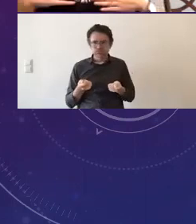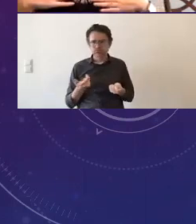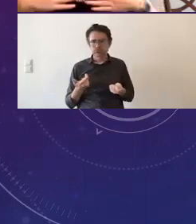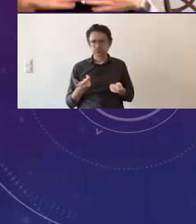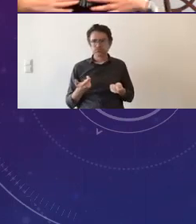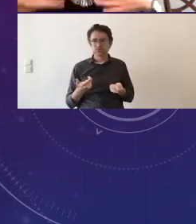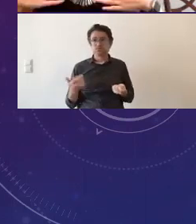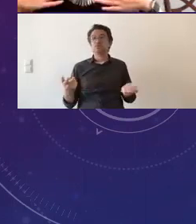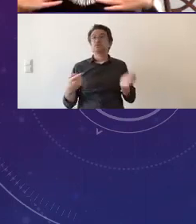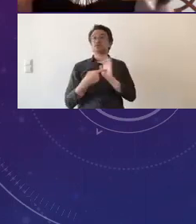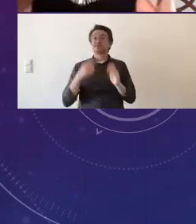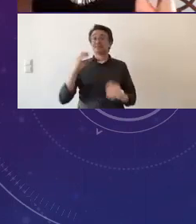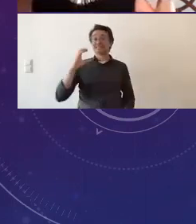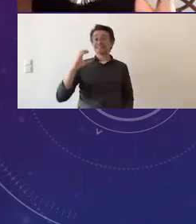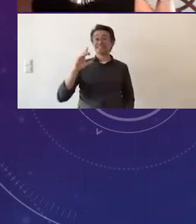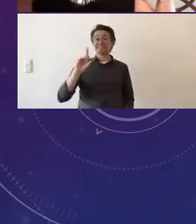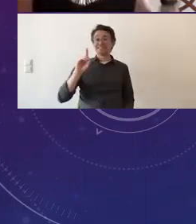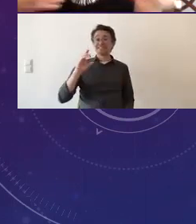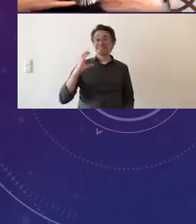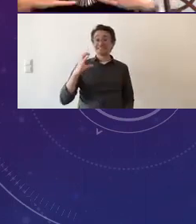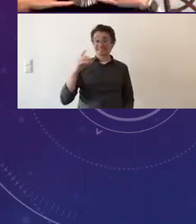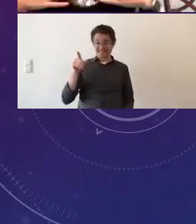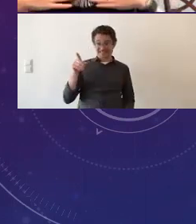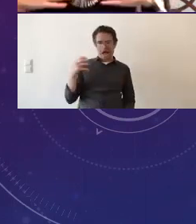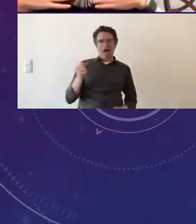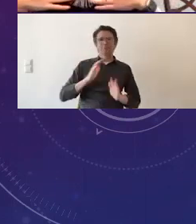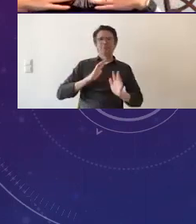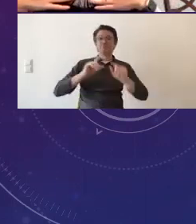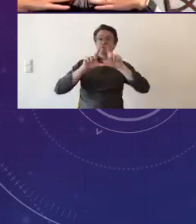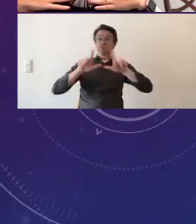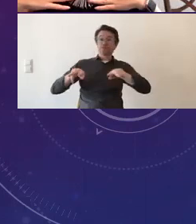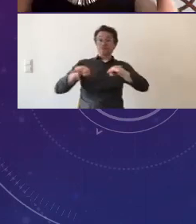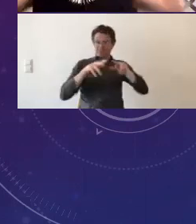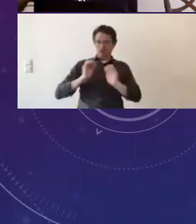right now I'm wearing a black dress and I have a sparkling necklace now the